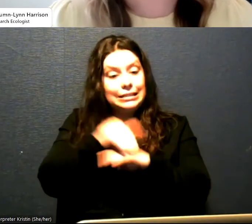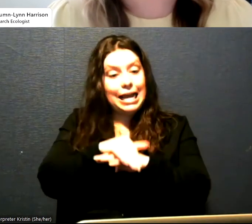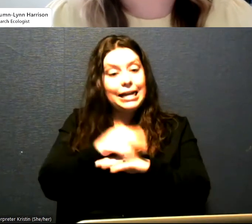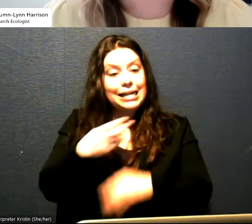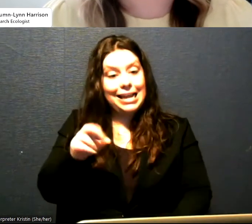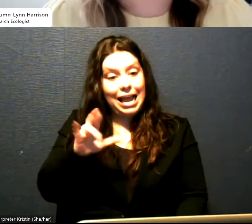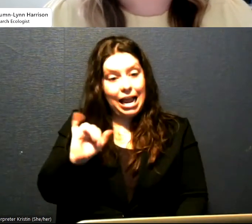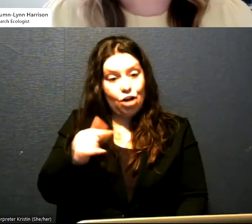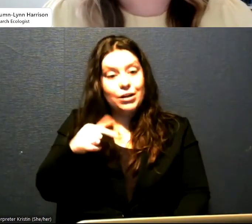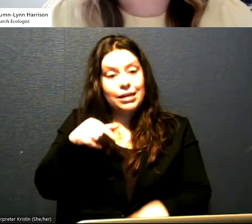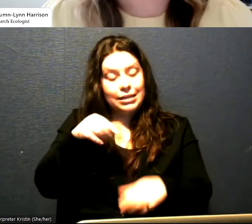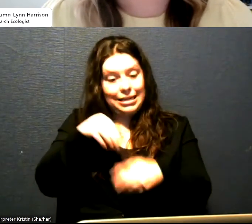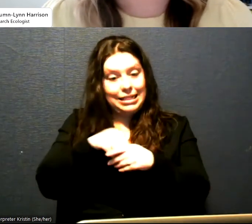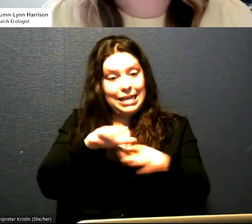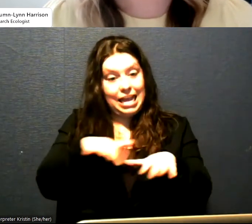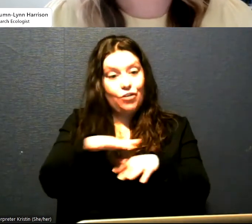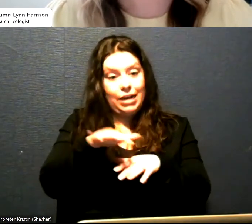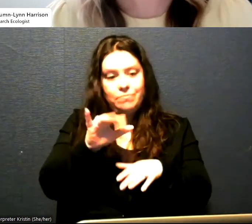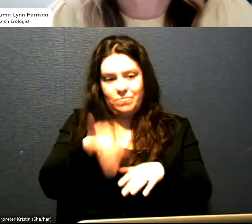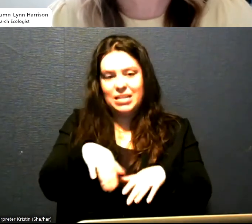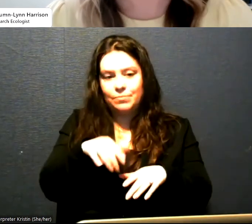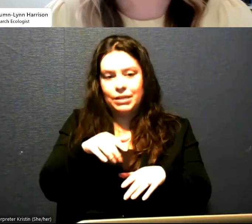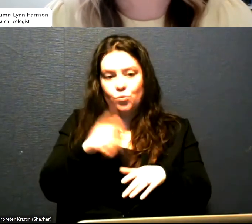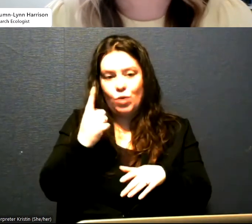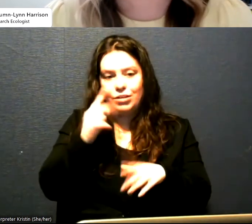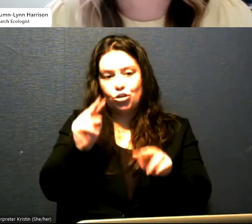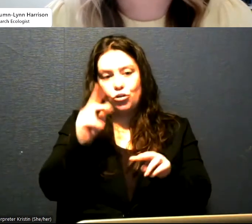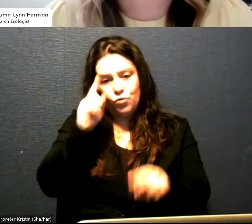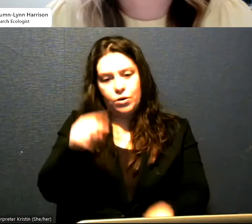and Kayleigh, I don't know if you're a birder or people saw you at the pelicans today but do you